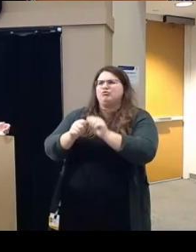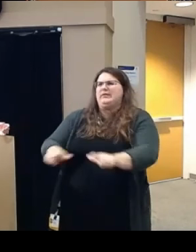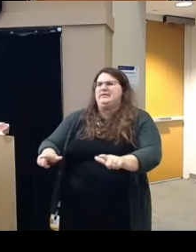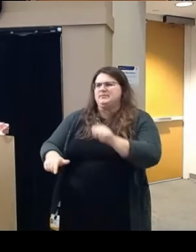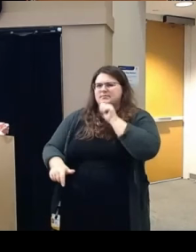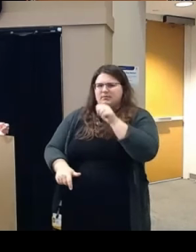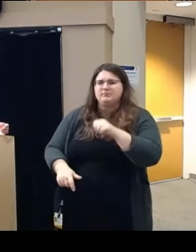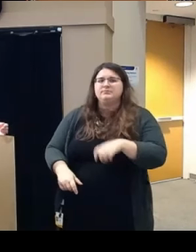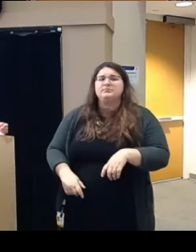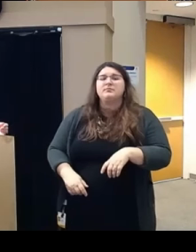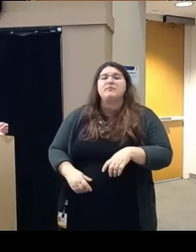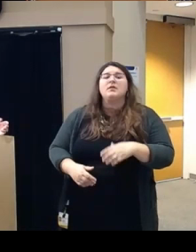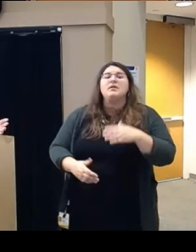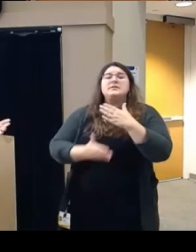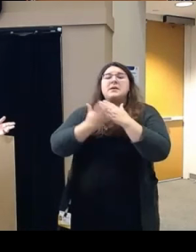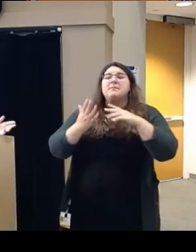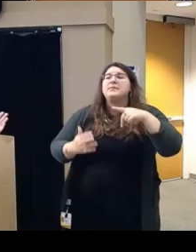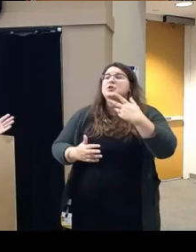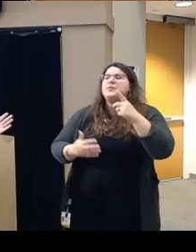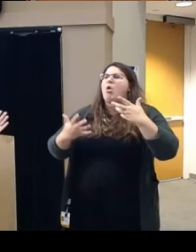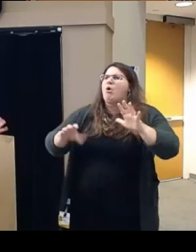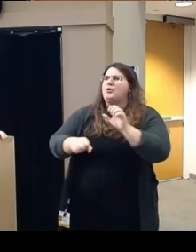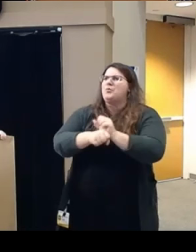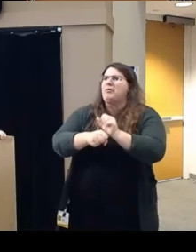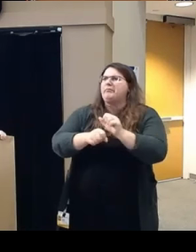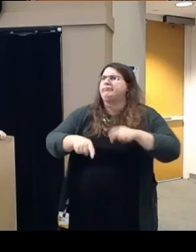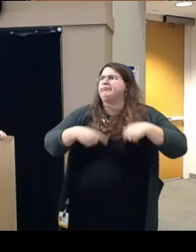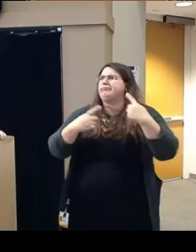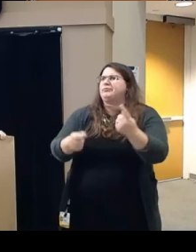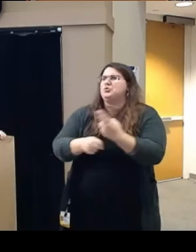been using this workflow for over a year um and they really like it they think it's um a lot more